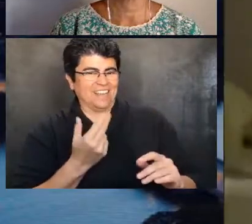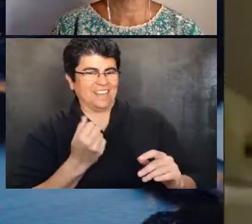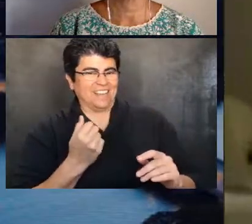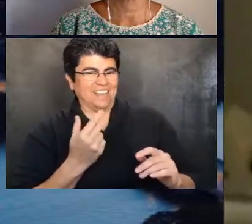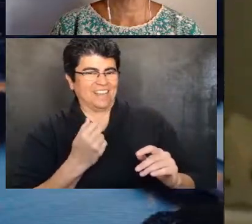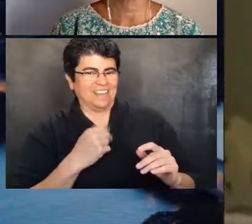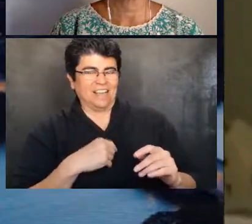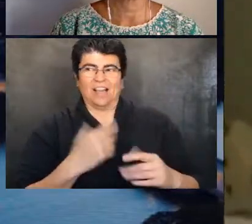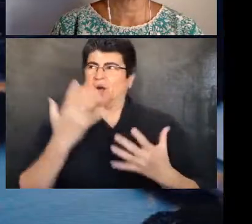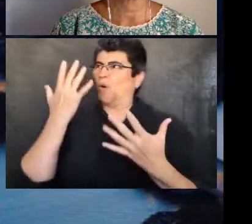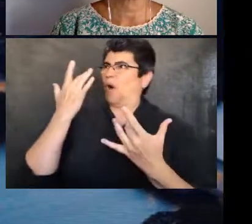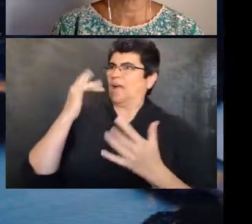Why's that?